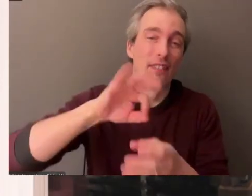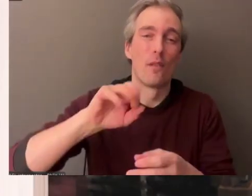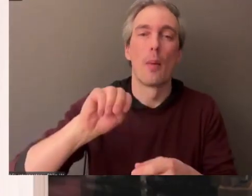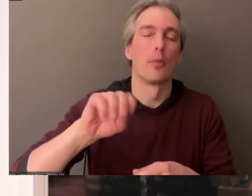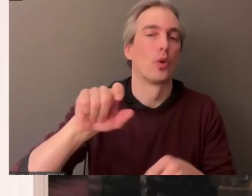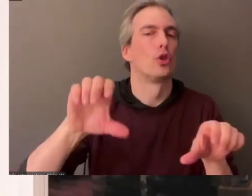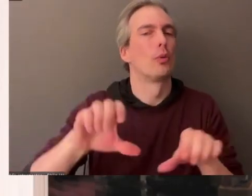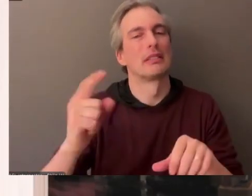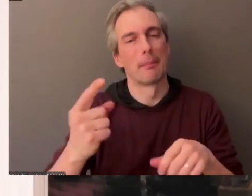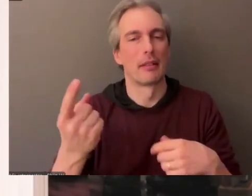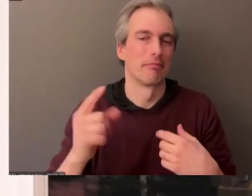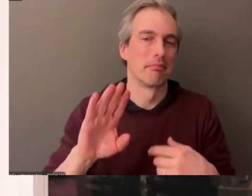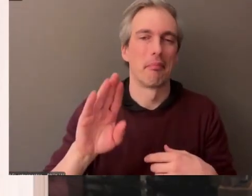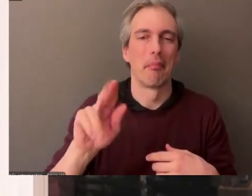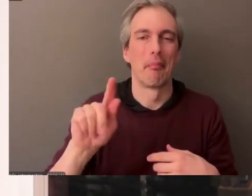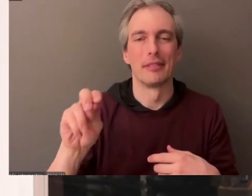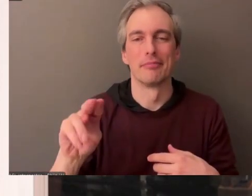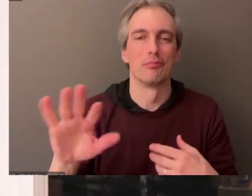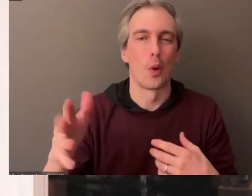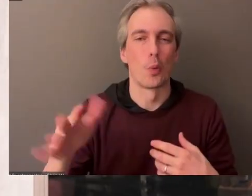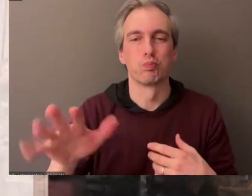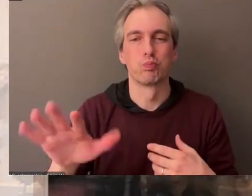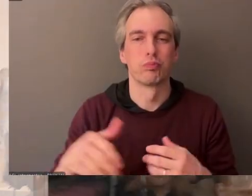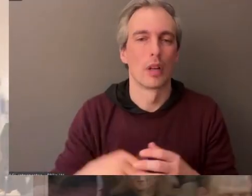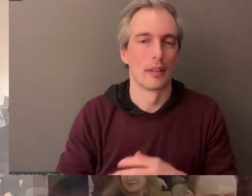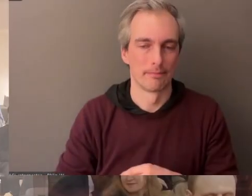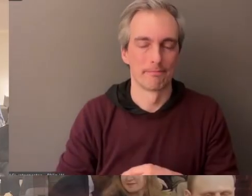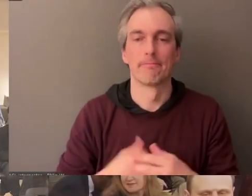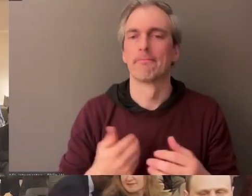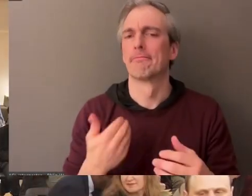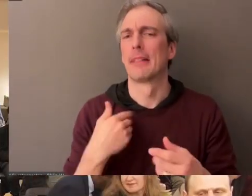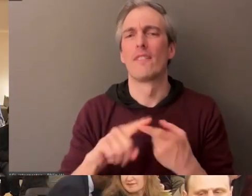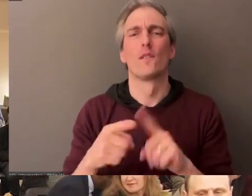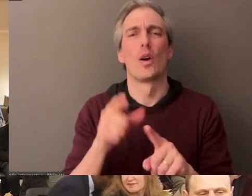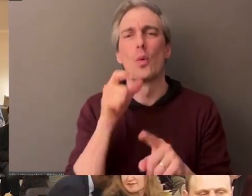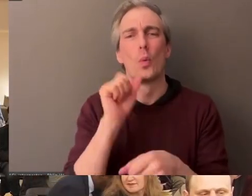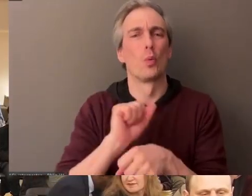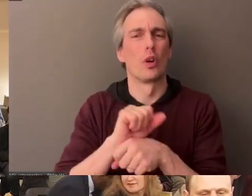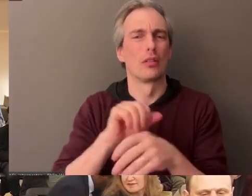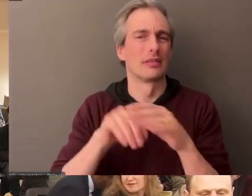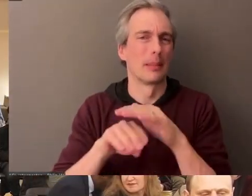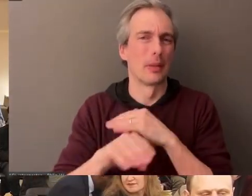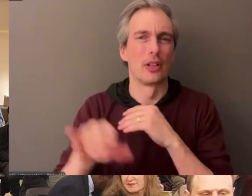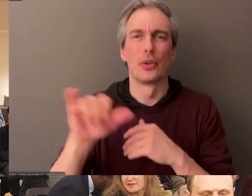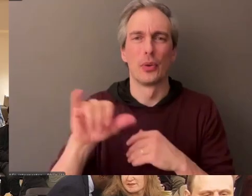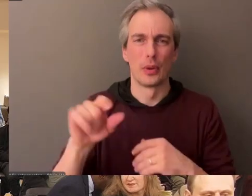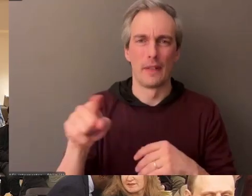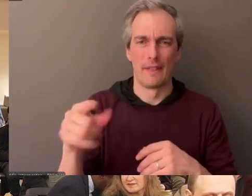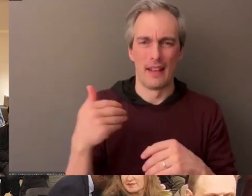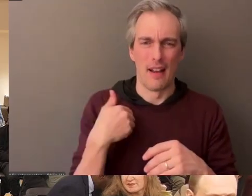I have a friend who also works in accessibility, and they have a button that says: Not a link.